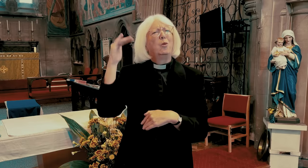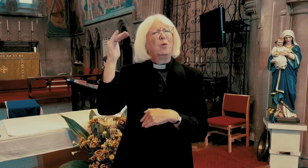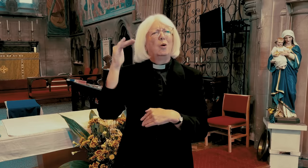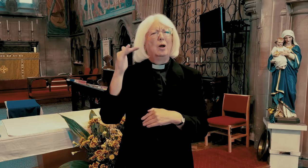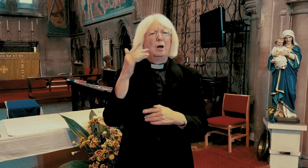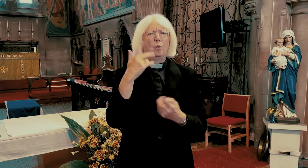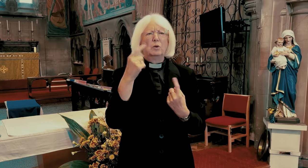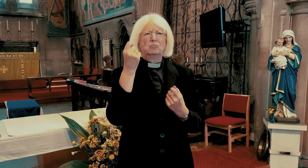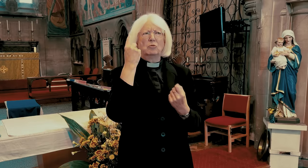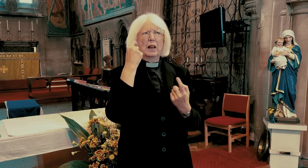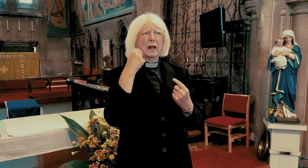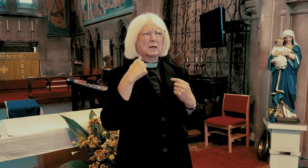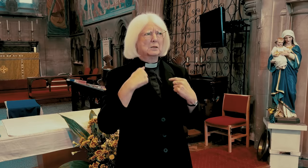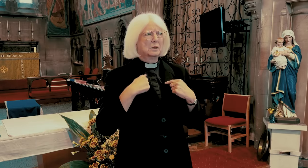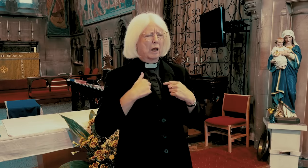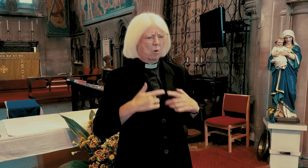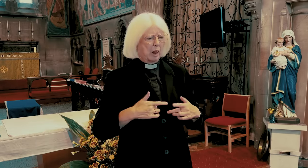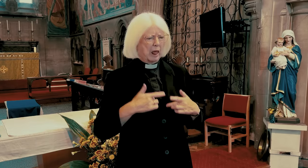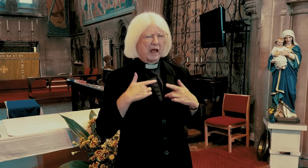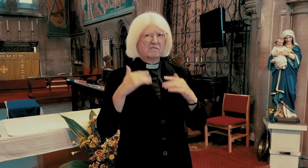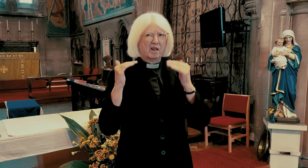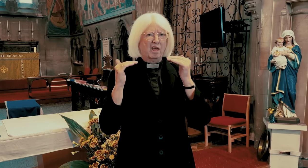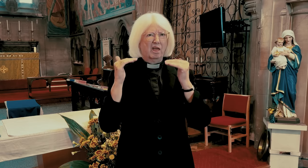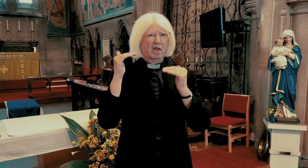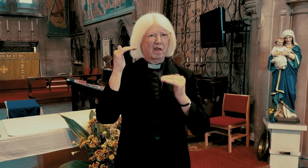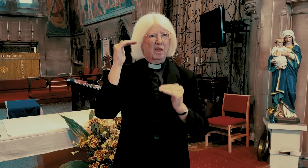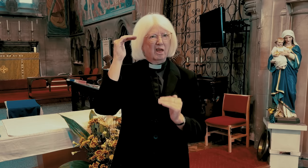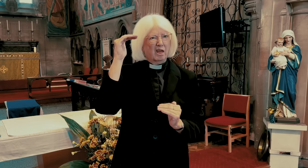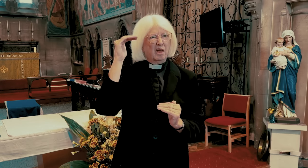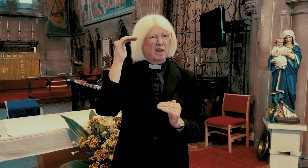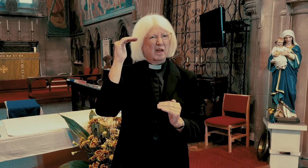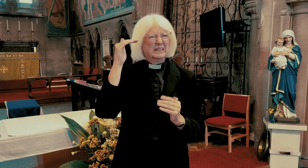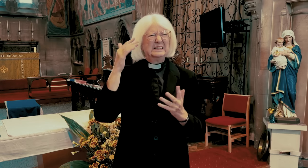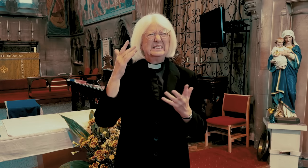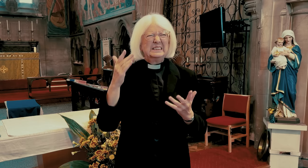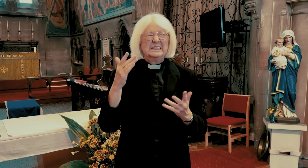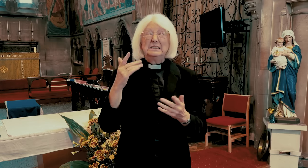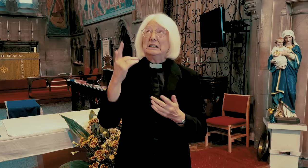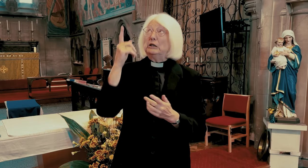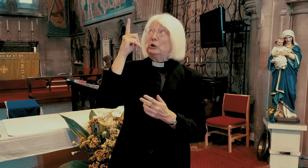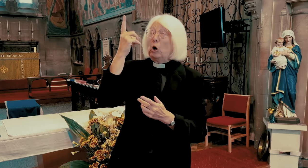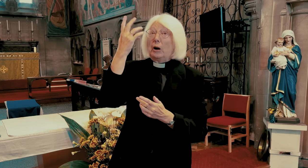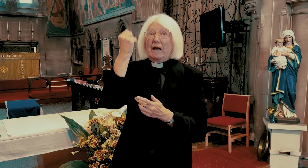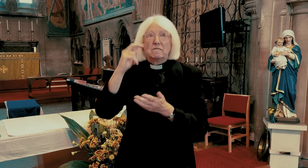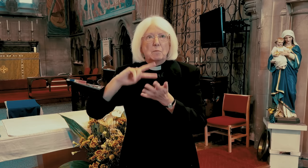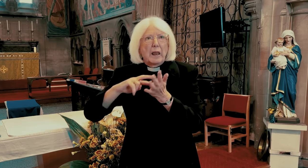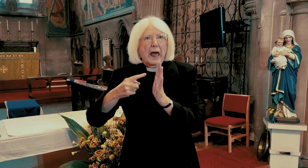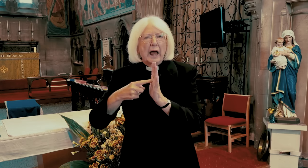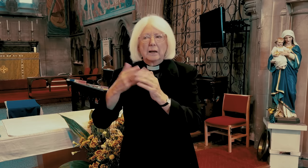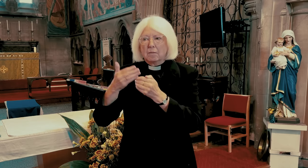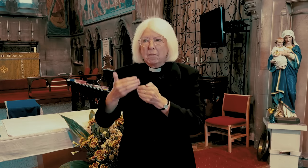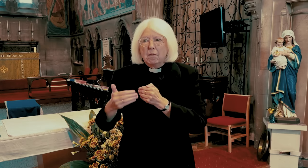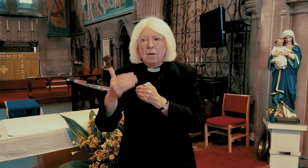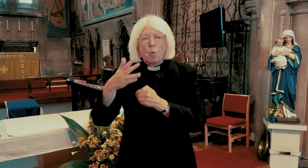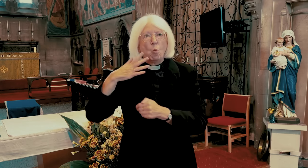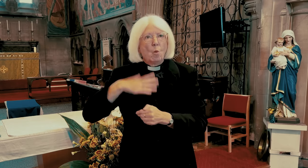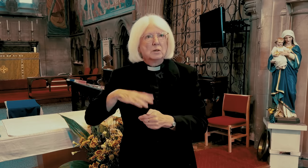we realise just how far short we have fallen from how God wants us to live.